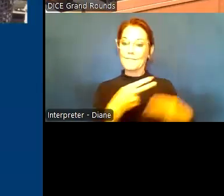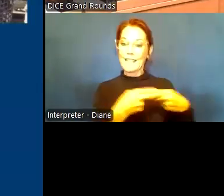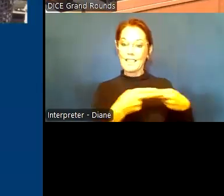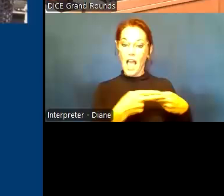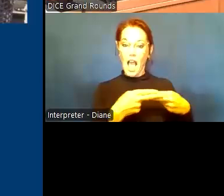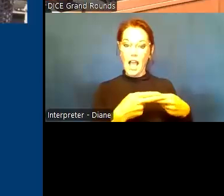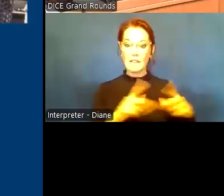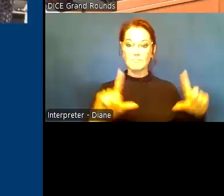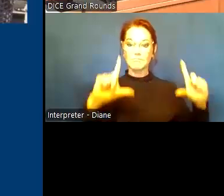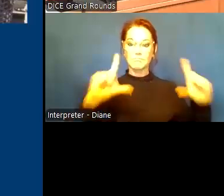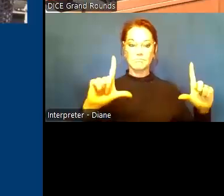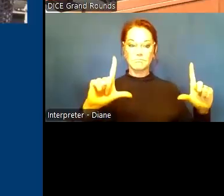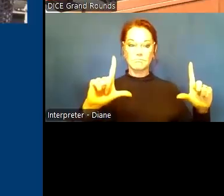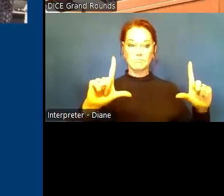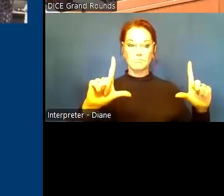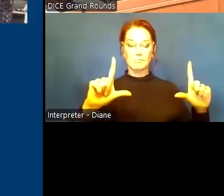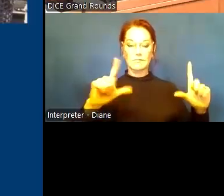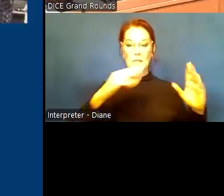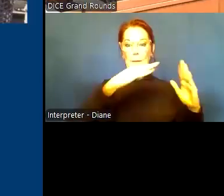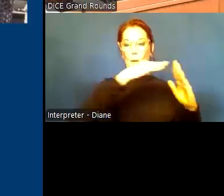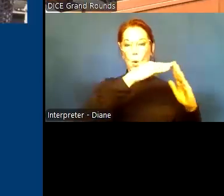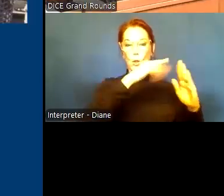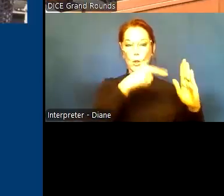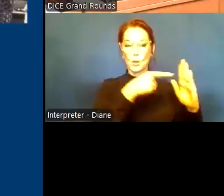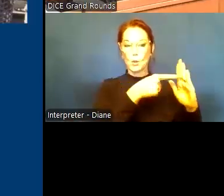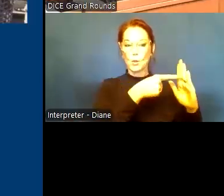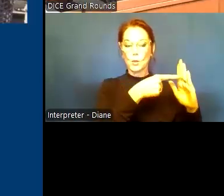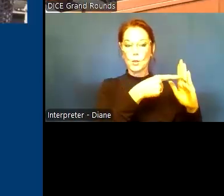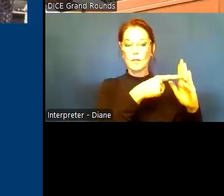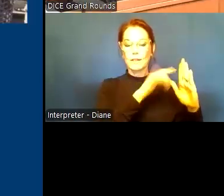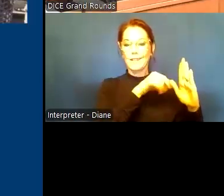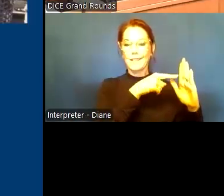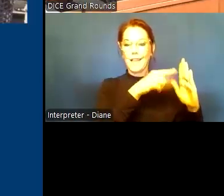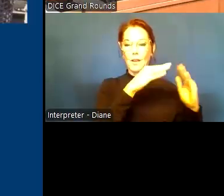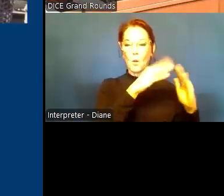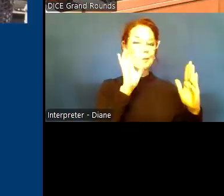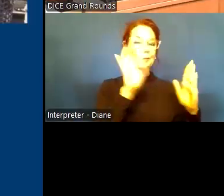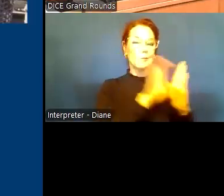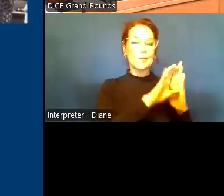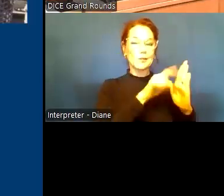a picture that I found of that um documented kind of uh a historical documentation of the